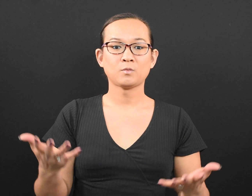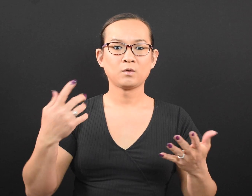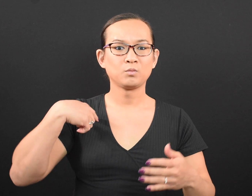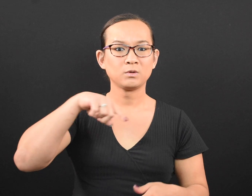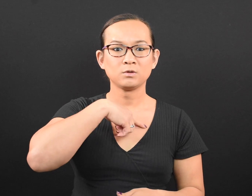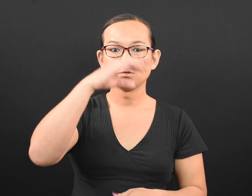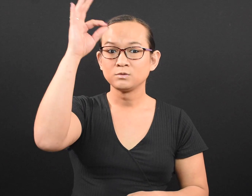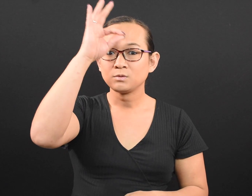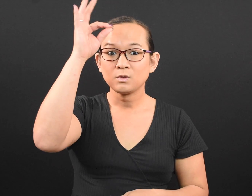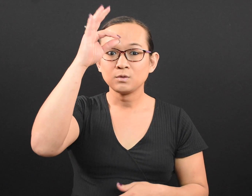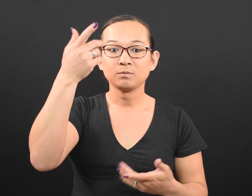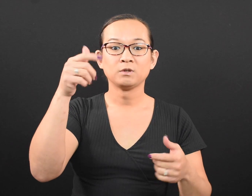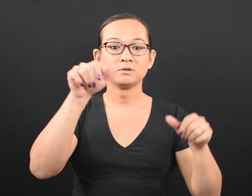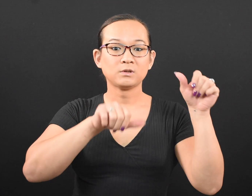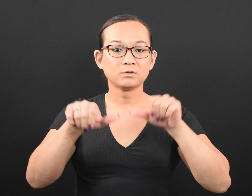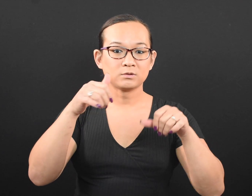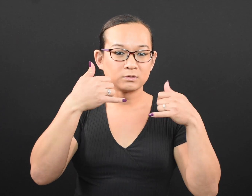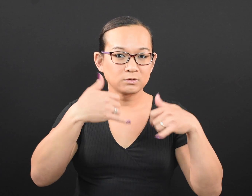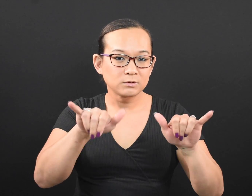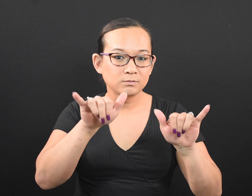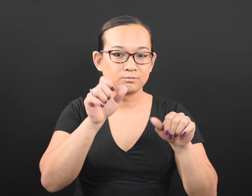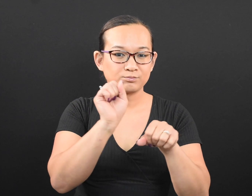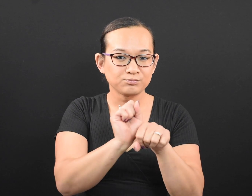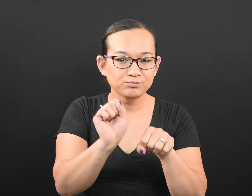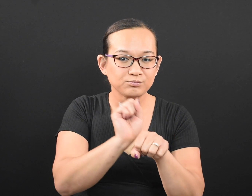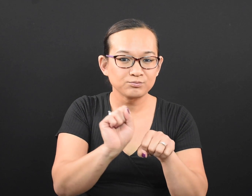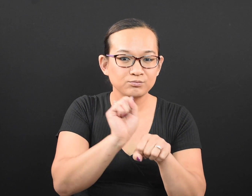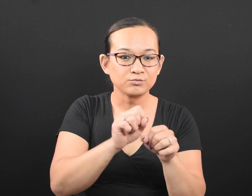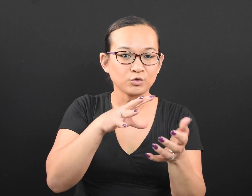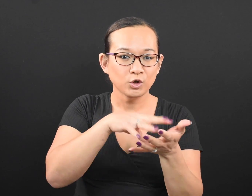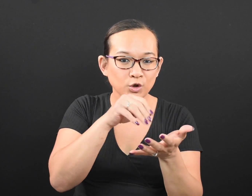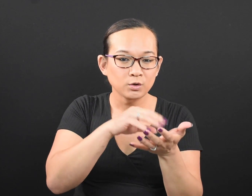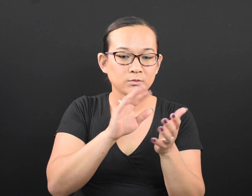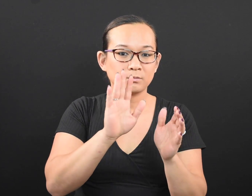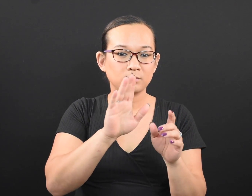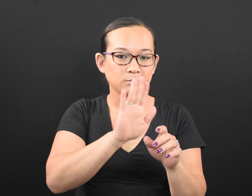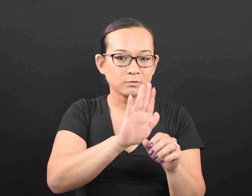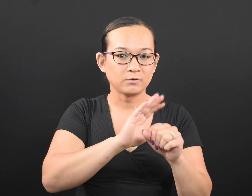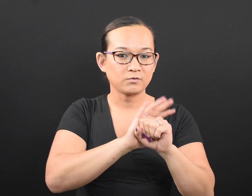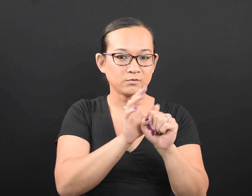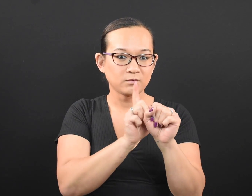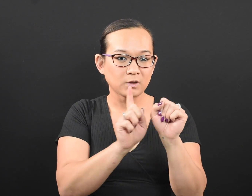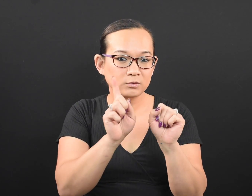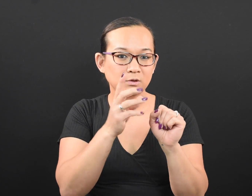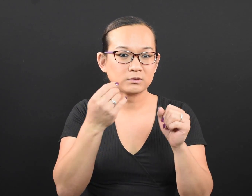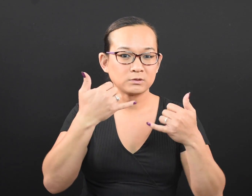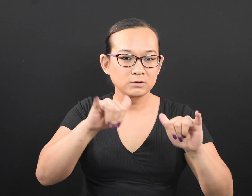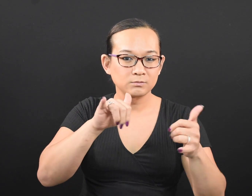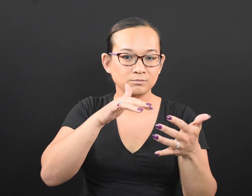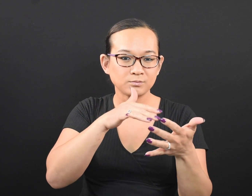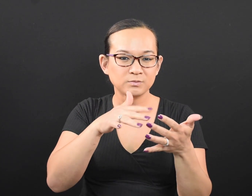What we do not know Scientists are working to learn more about these variants, and more studies are needed to understand: